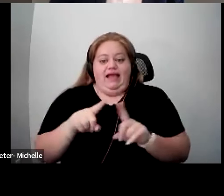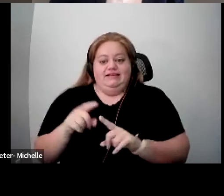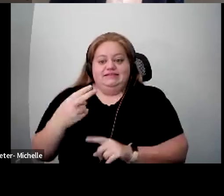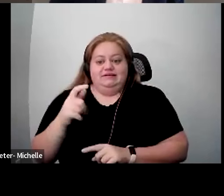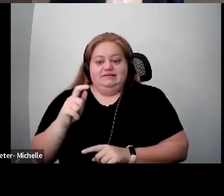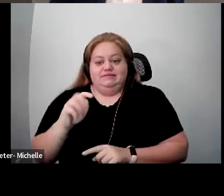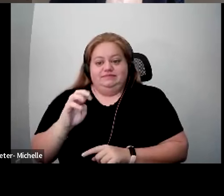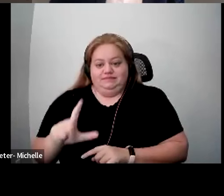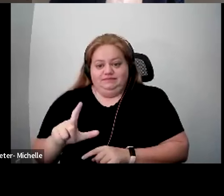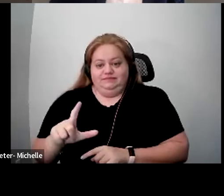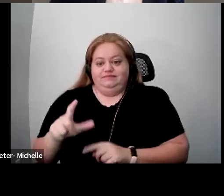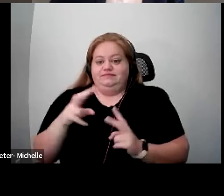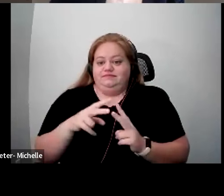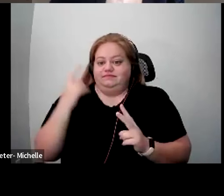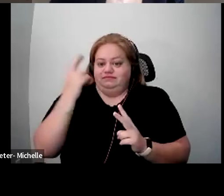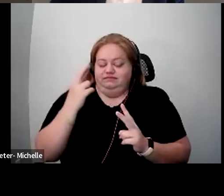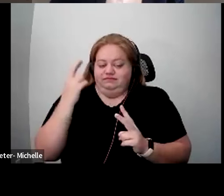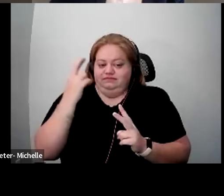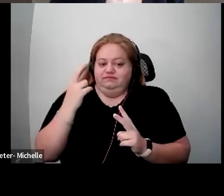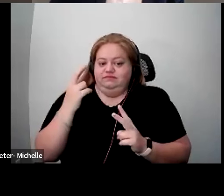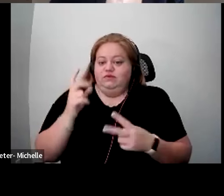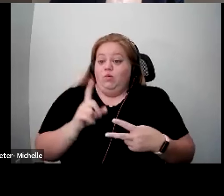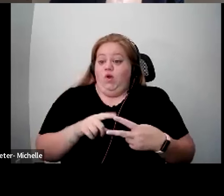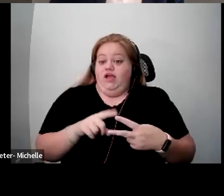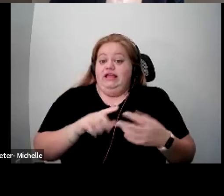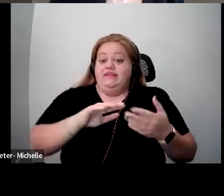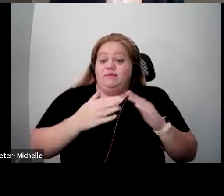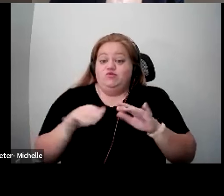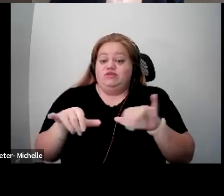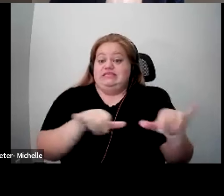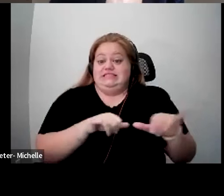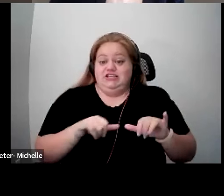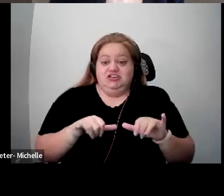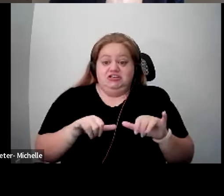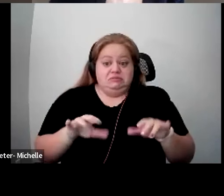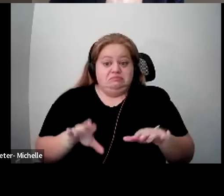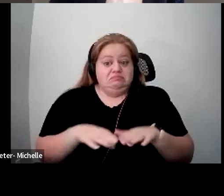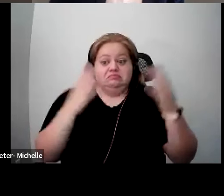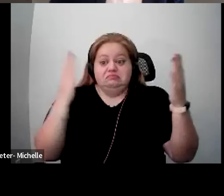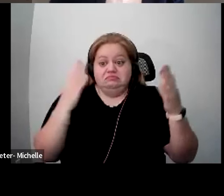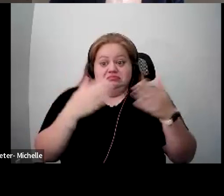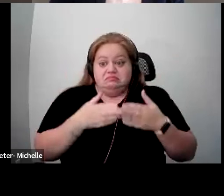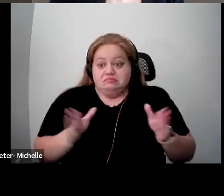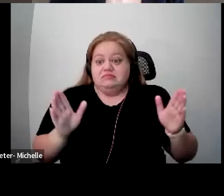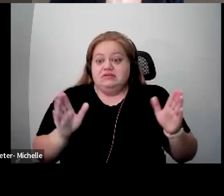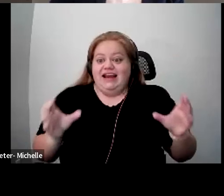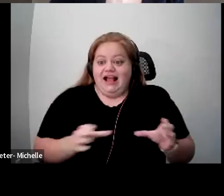One is that the community in standardizing is larger. It is an open effort, and it is a very active effort.